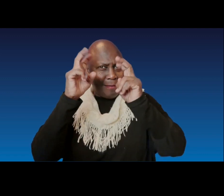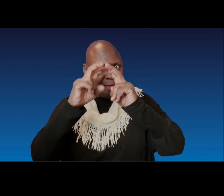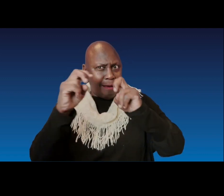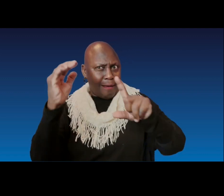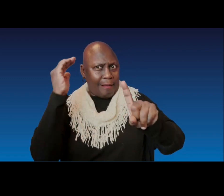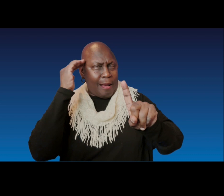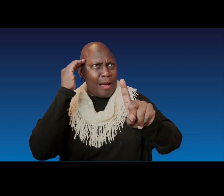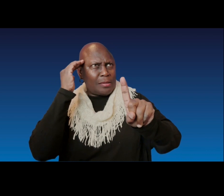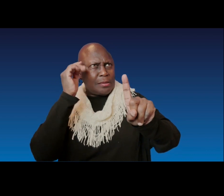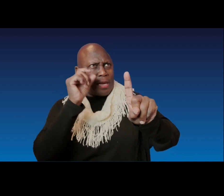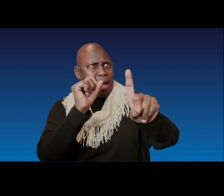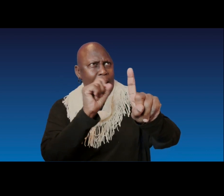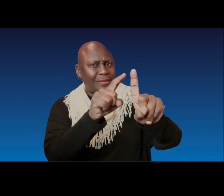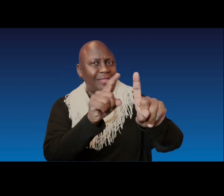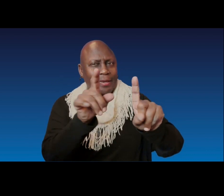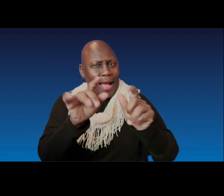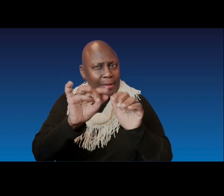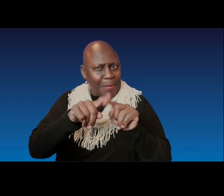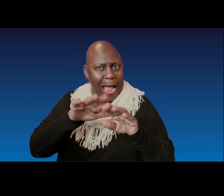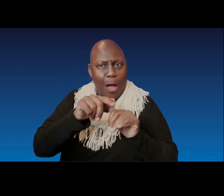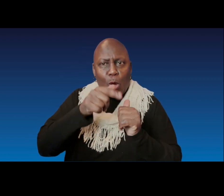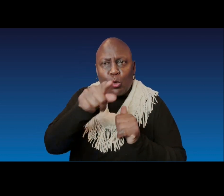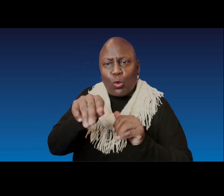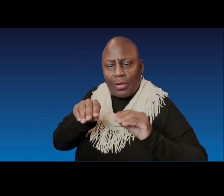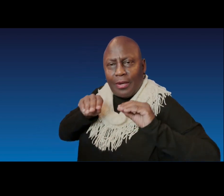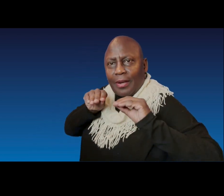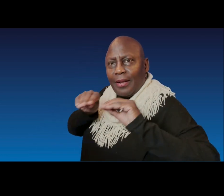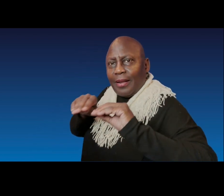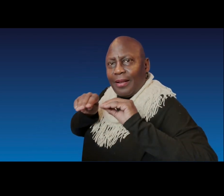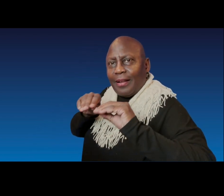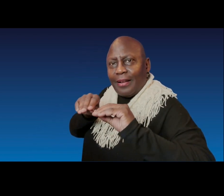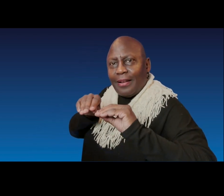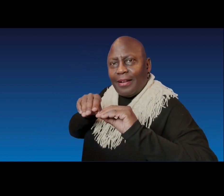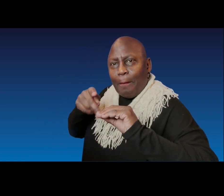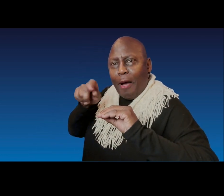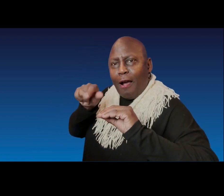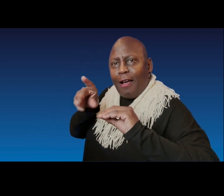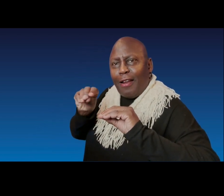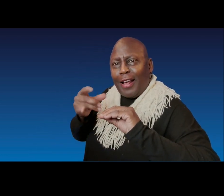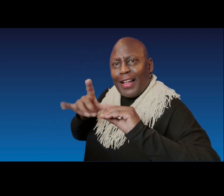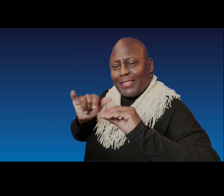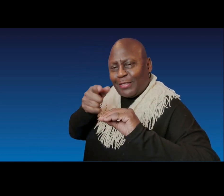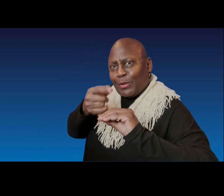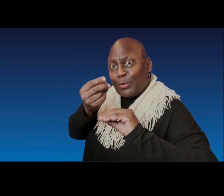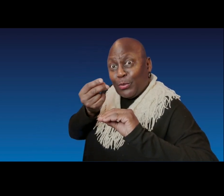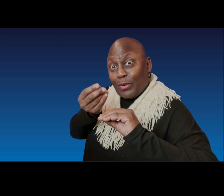We want students to be able to think critically and consciously ask questions of the dominant society.